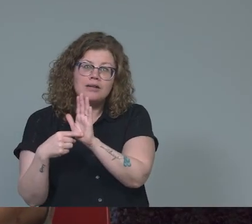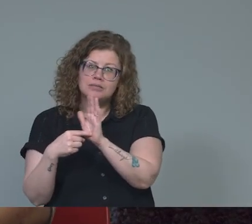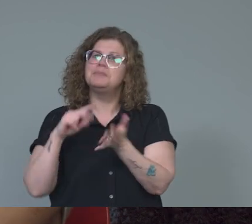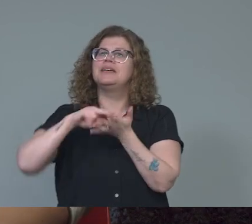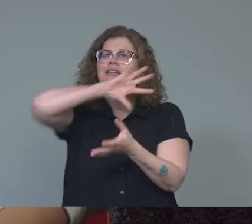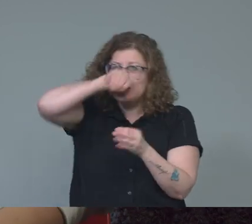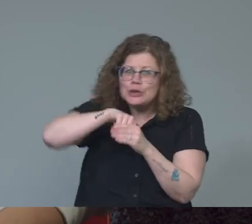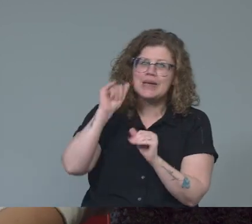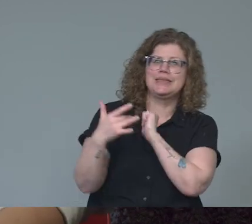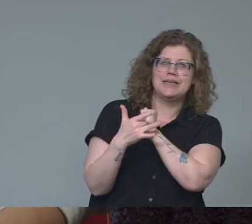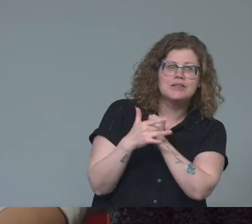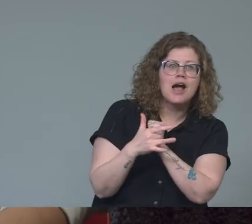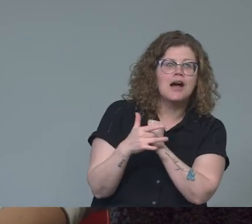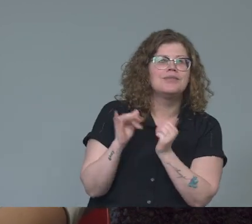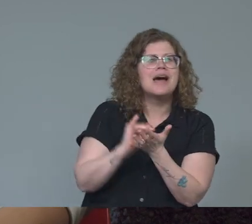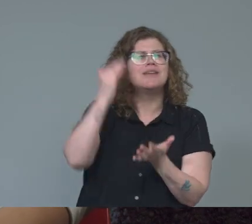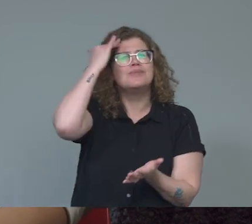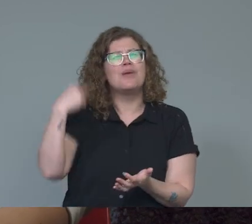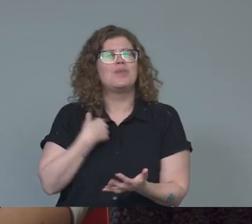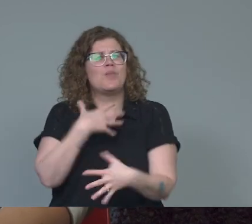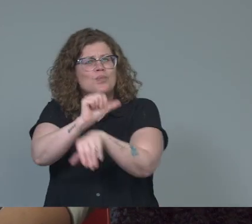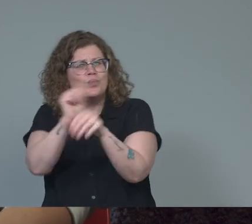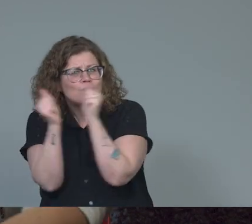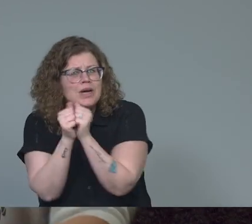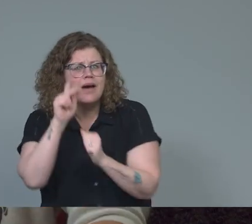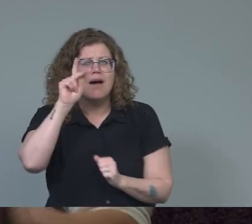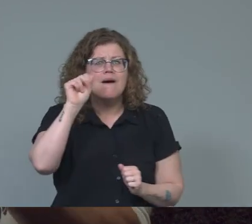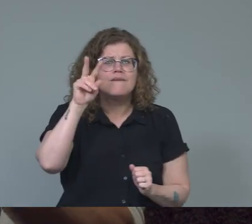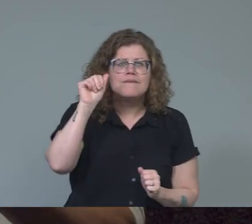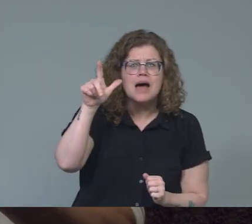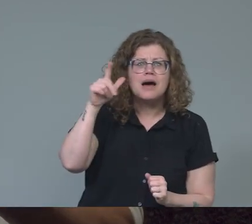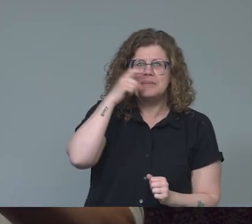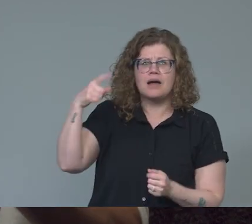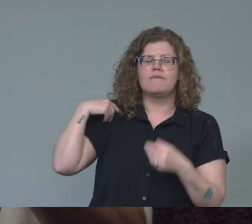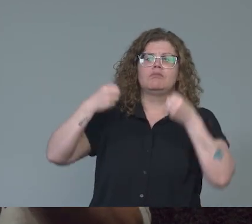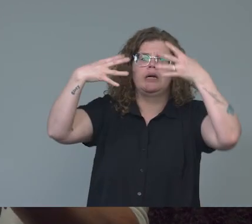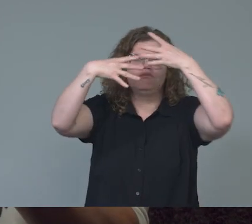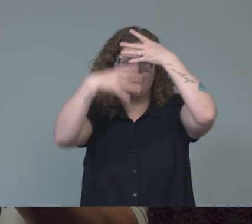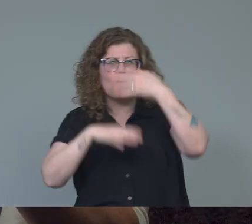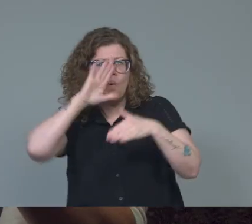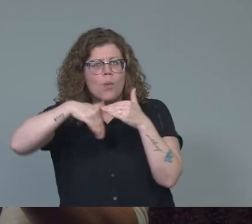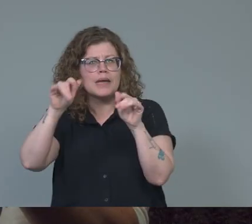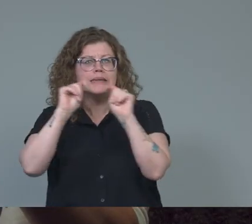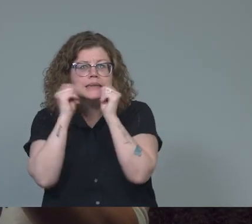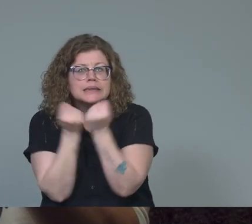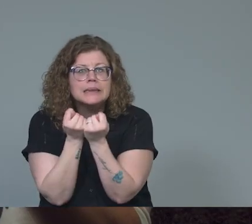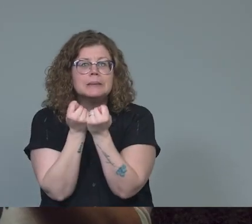So in animation, there's a turnaround sheet. So what that is, is if you have a character and he's one pose, you imagine what it looks like